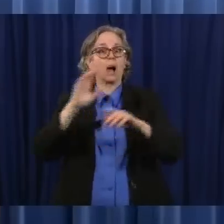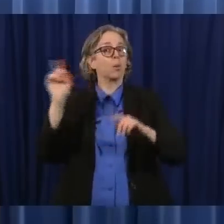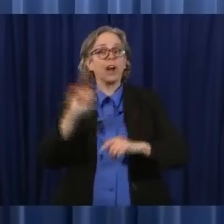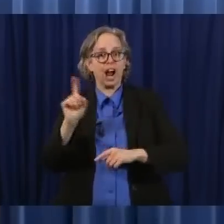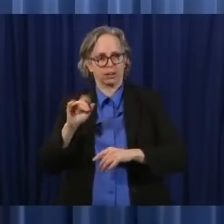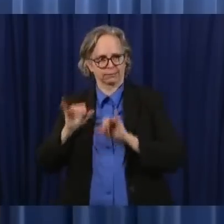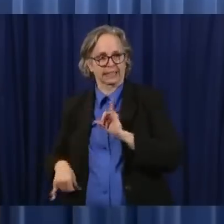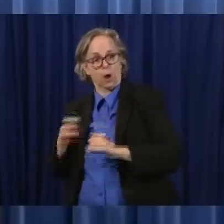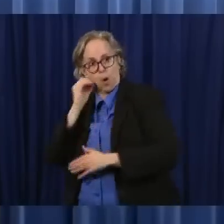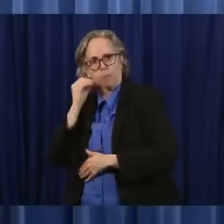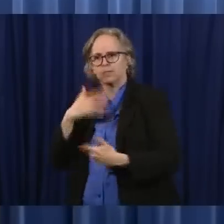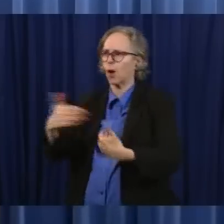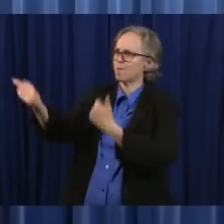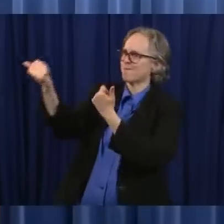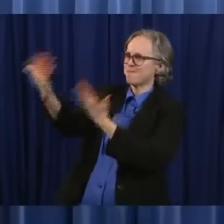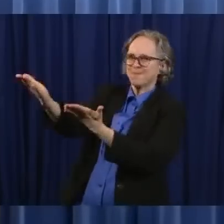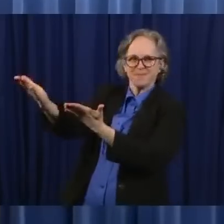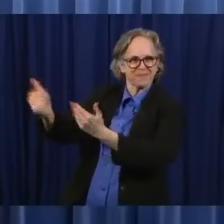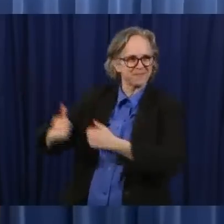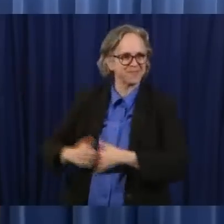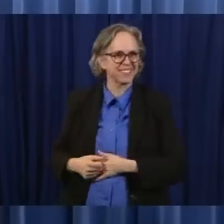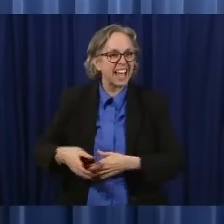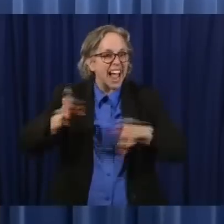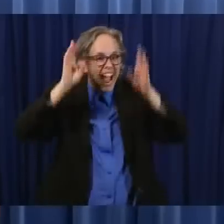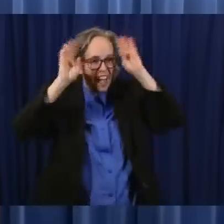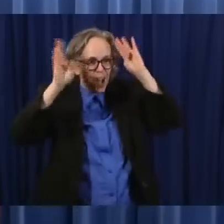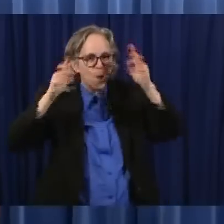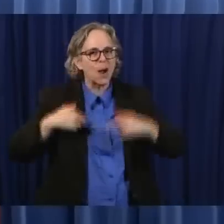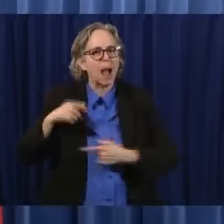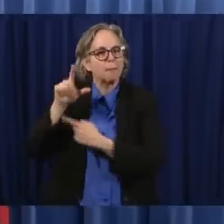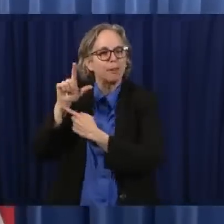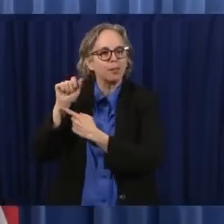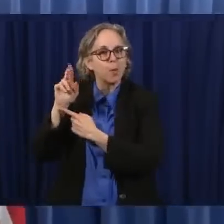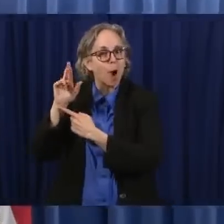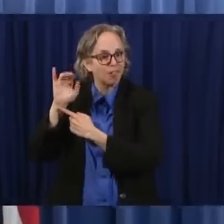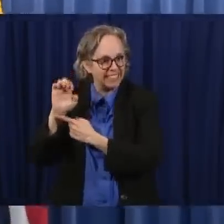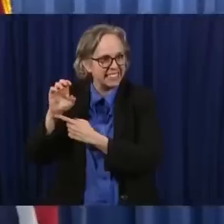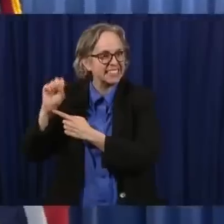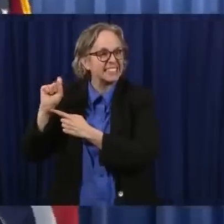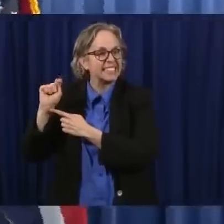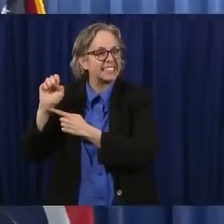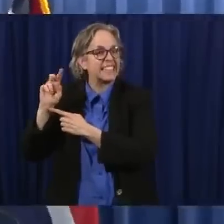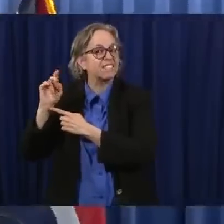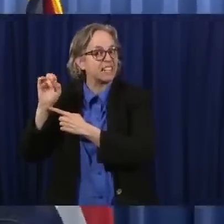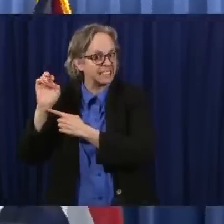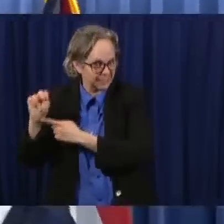BUT THE ENVIRONMENTAL PROTECTION AGENCY FOUND A WAY FOR TEMPLATES TO CELEBRATE THE EARTH WHILE STAYING AT HOME, THERE WERE MANY ACTIVITIES THAT FAMILIES CAN DO TOGETHER AS WE